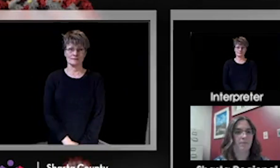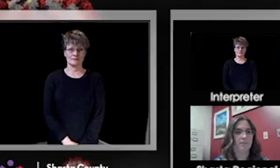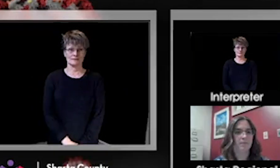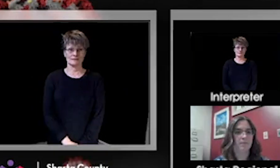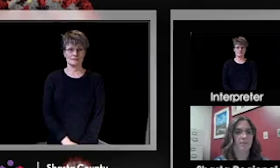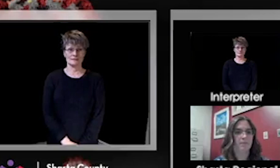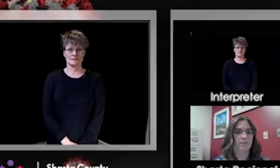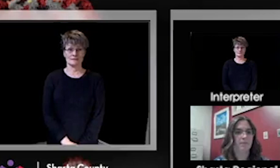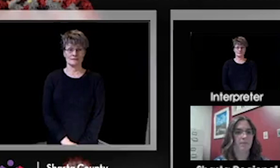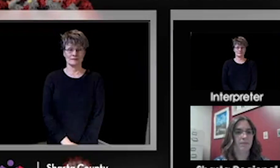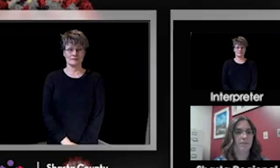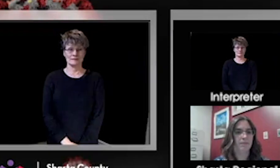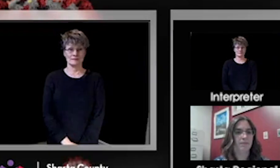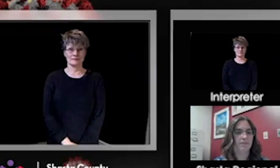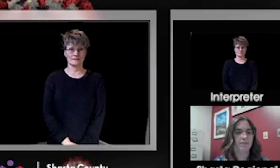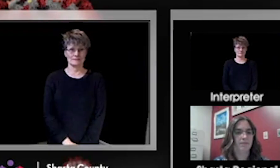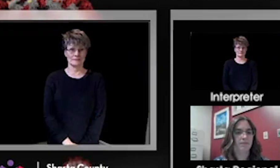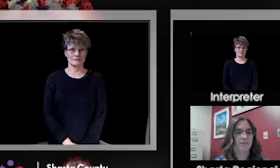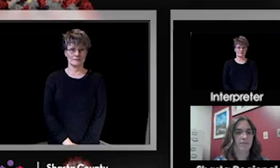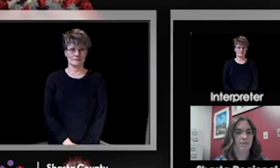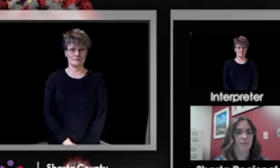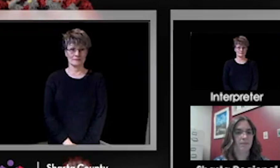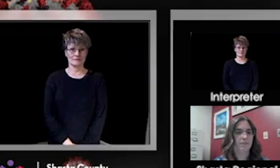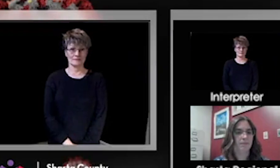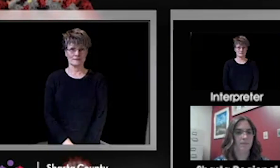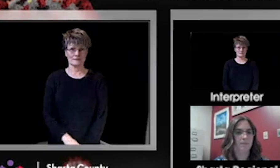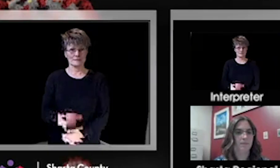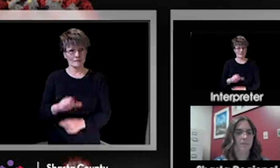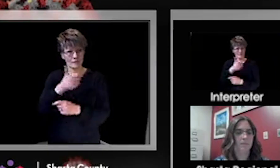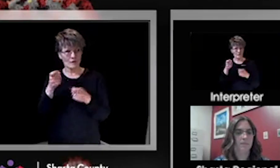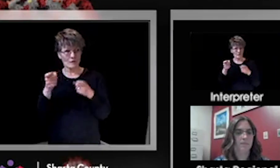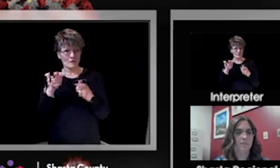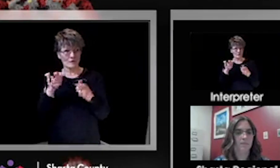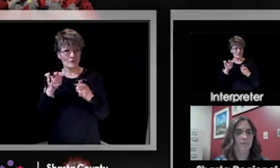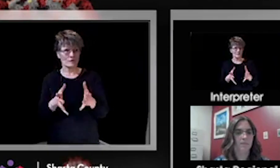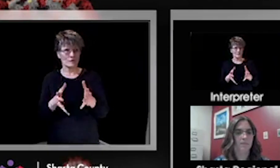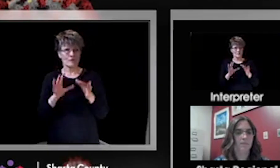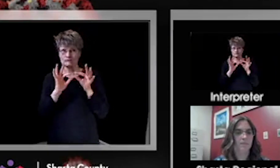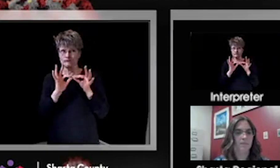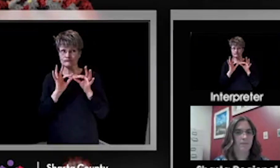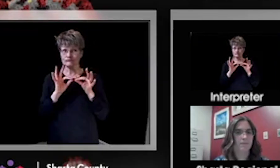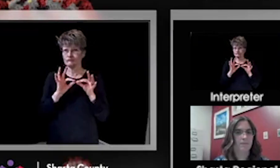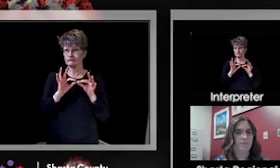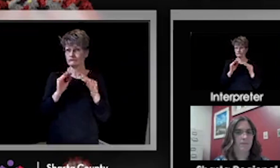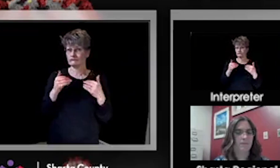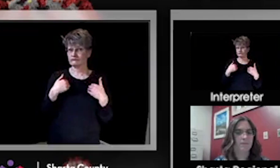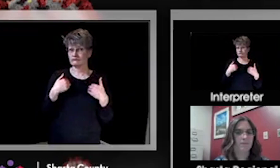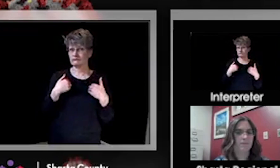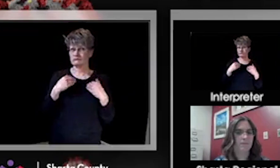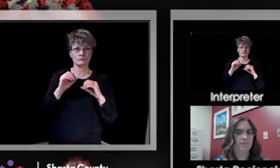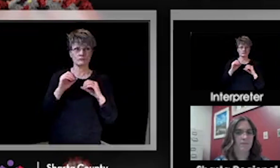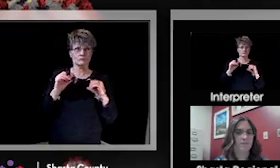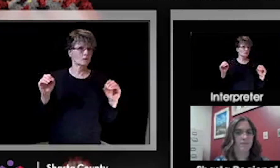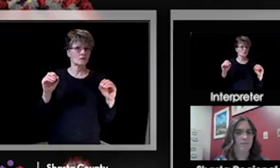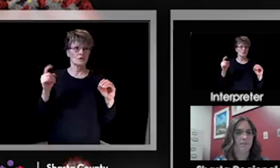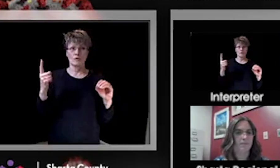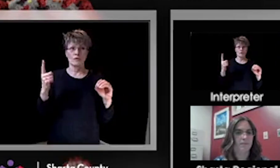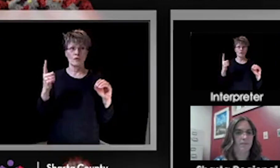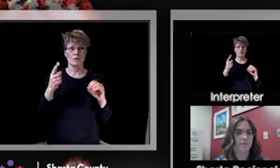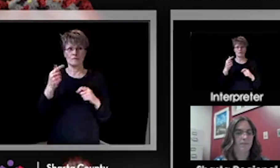anyone else from administration? Seeing no green lights we’ll move onto our hospital